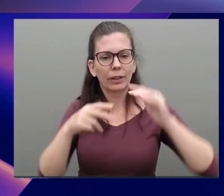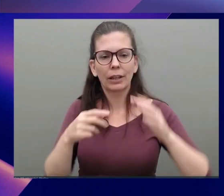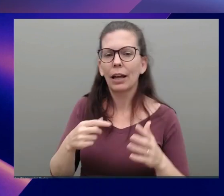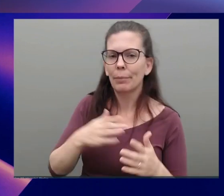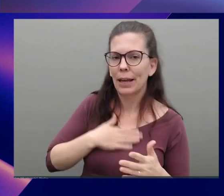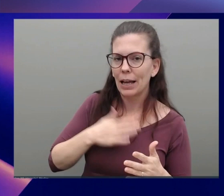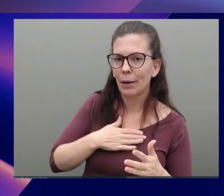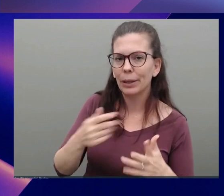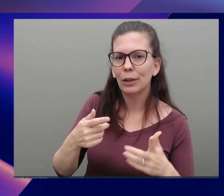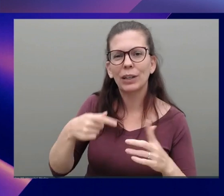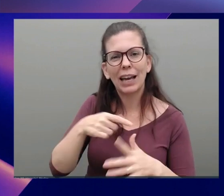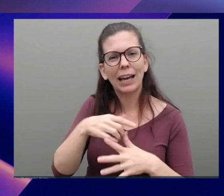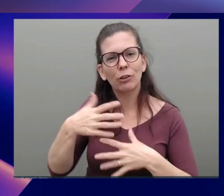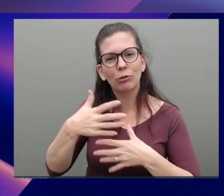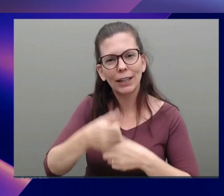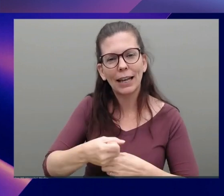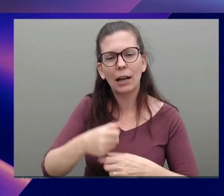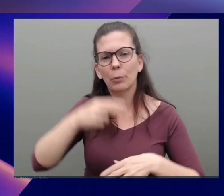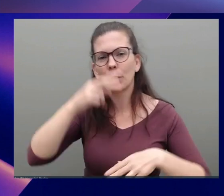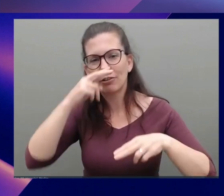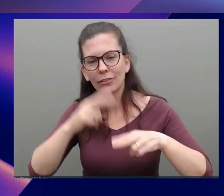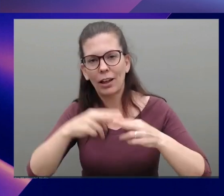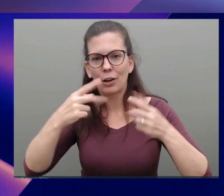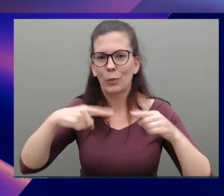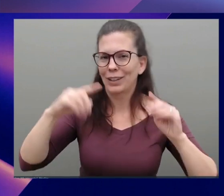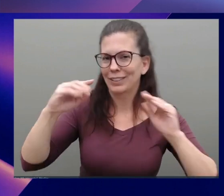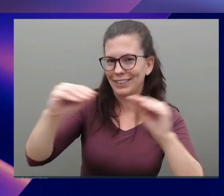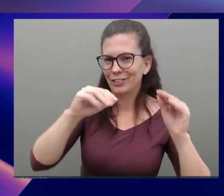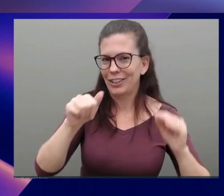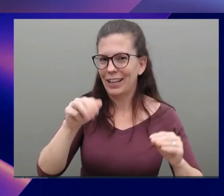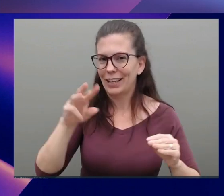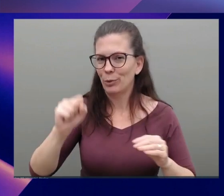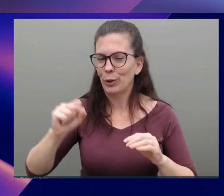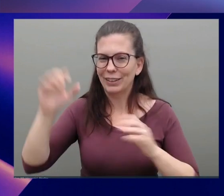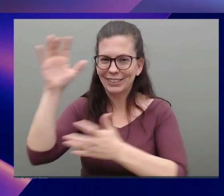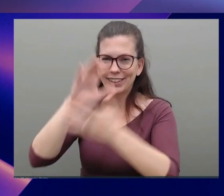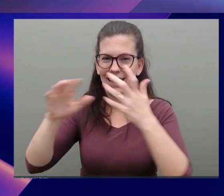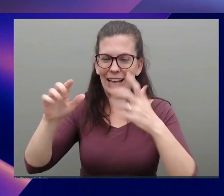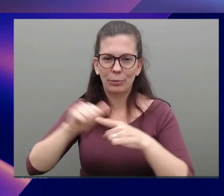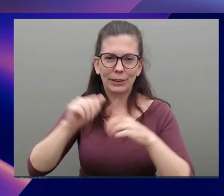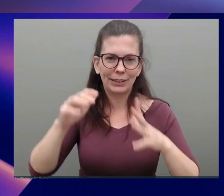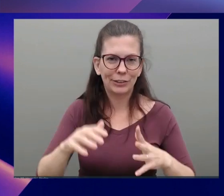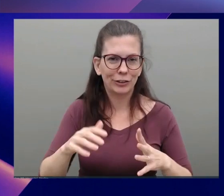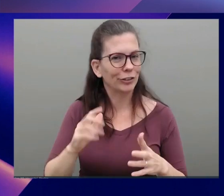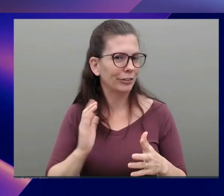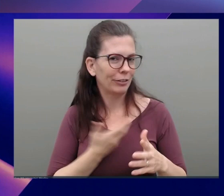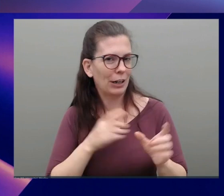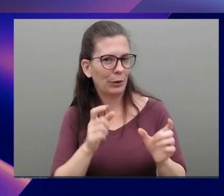and we had fun here while teaching AWS Cloud Practitioner to our Twitch audience and LinkedIn audience. Thank you very much.